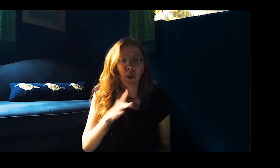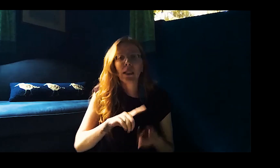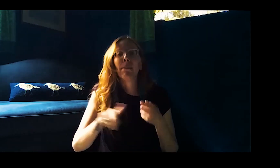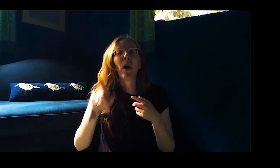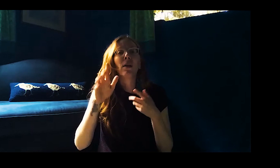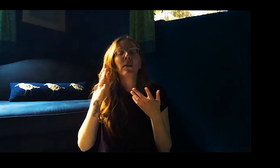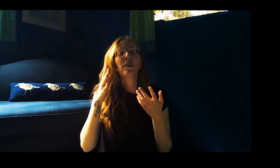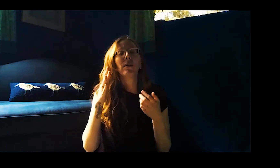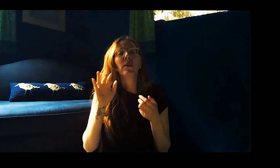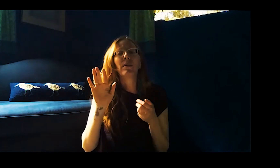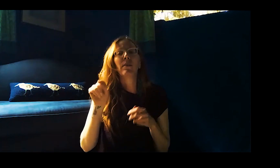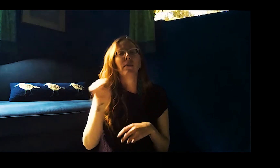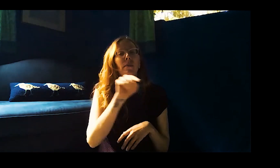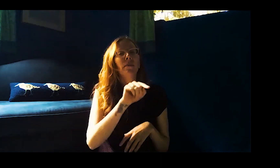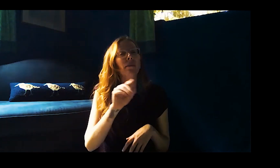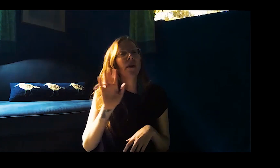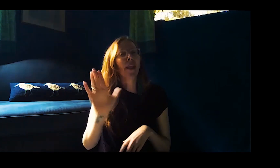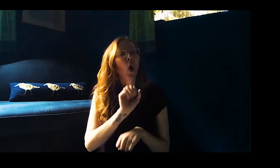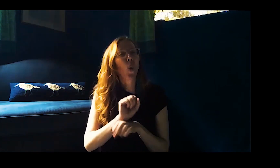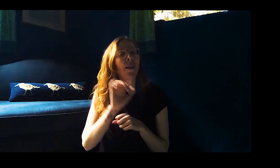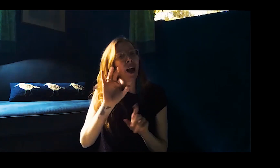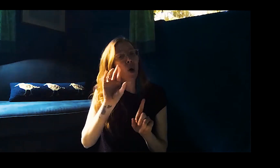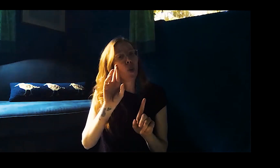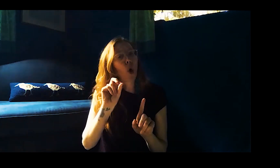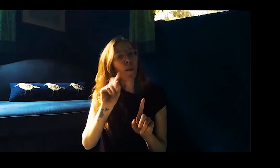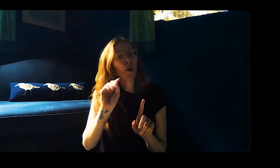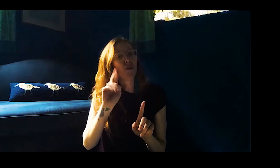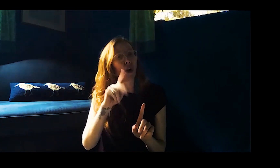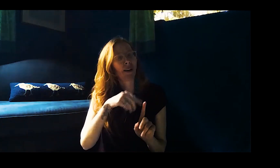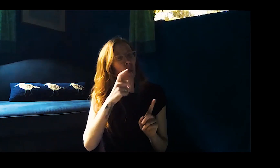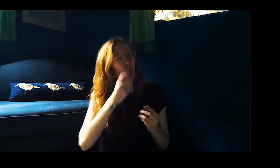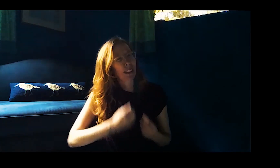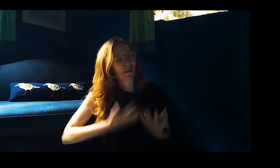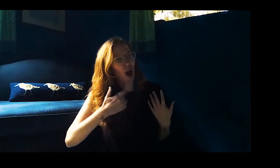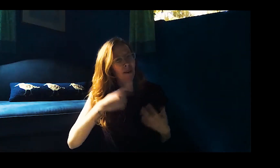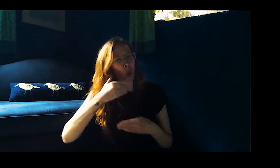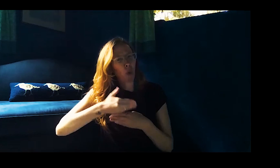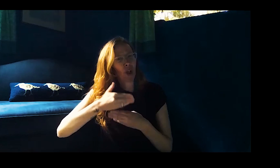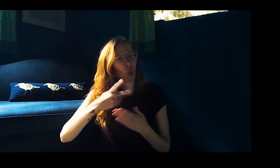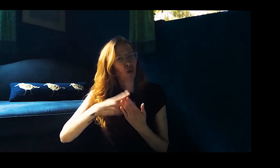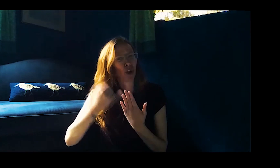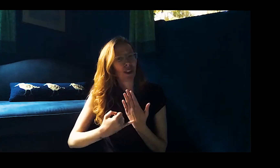Men, unfortunately, but their work - you know, particularly Robert Frank, he really inspired the